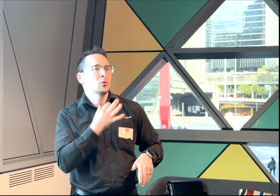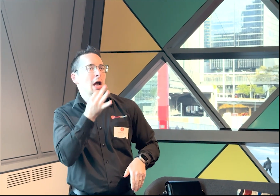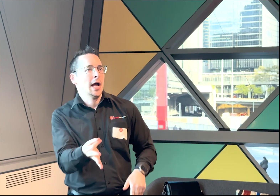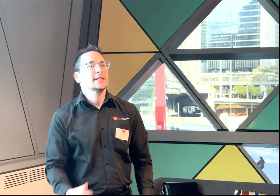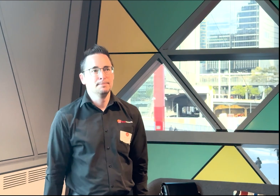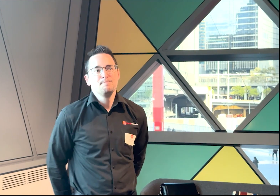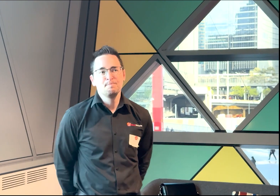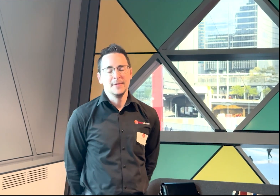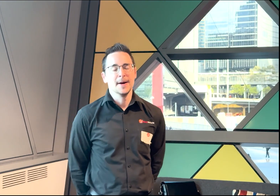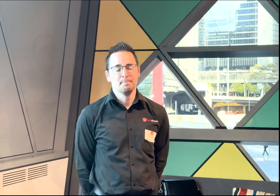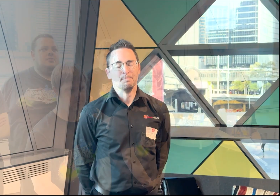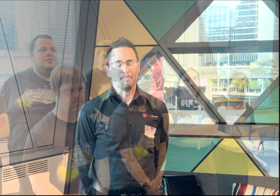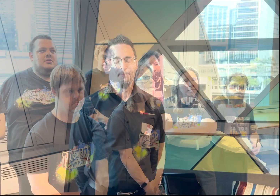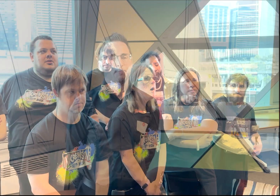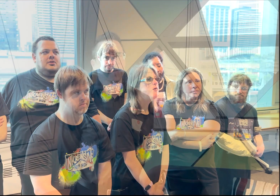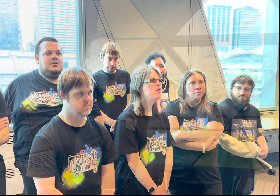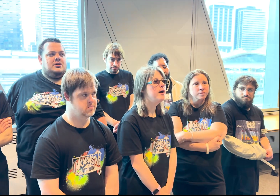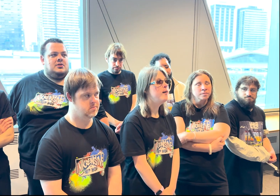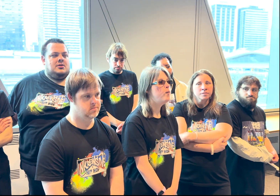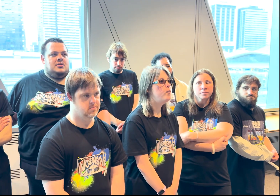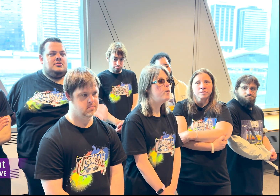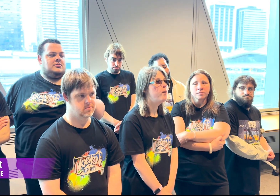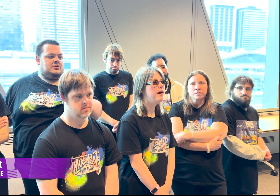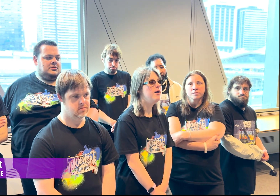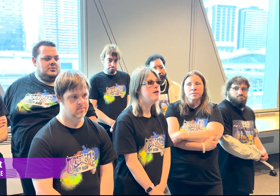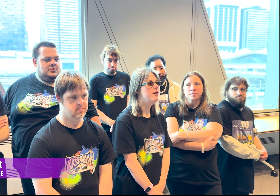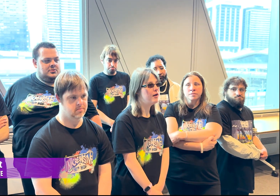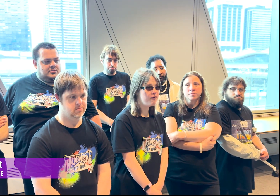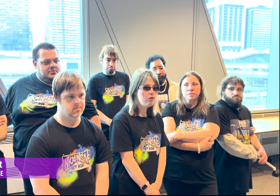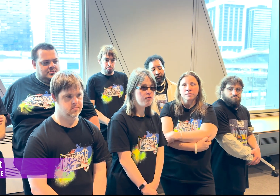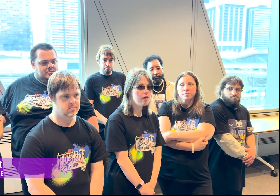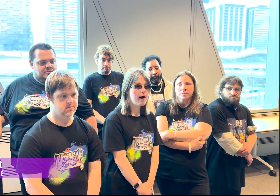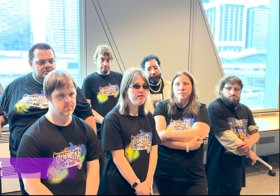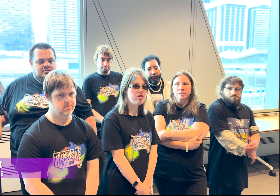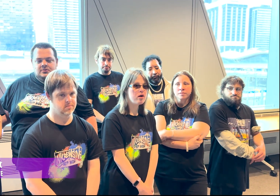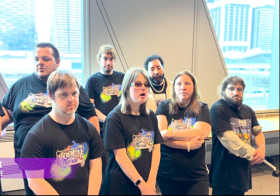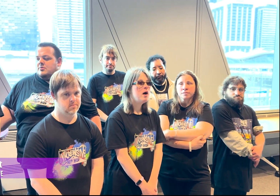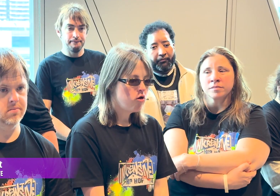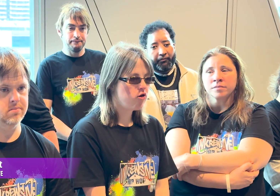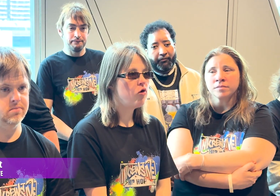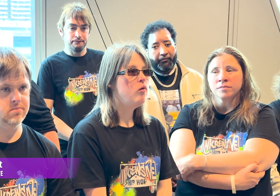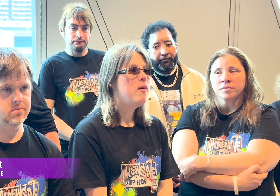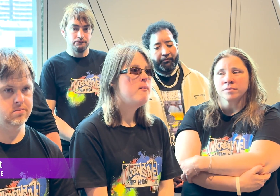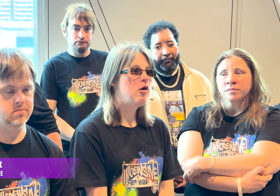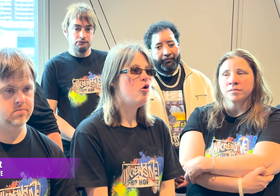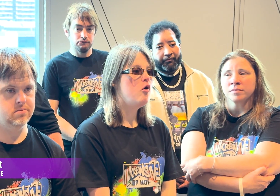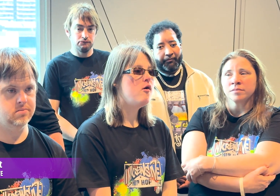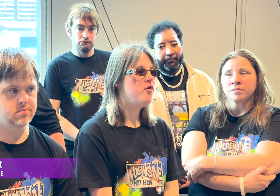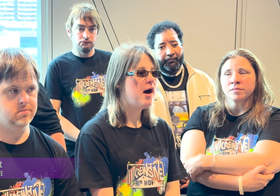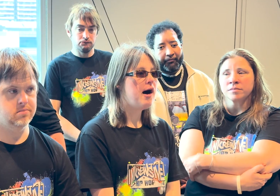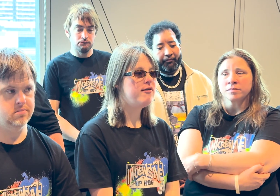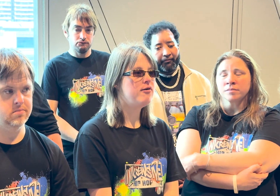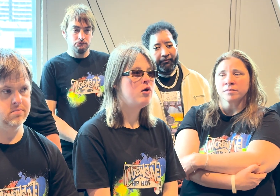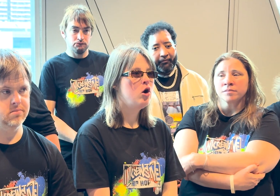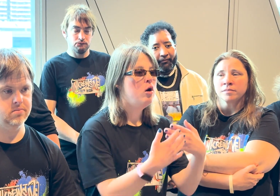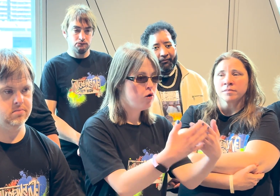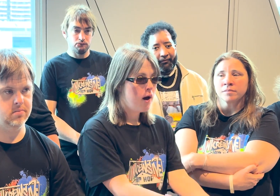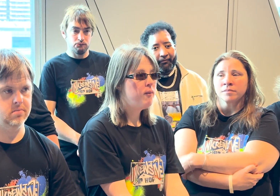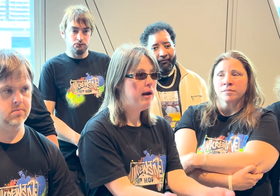be proactive. I would say being successful in their lives, just to make sure that you have been